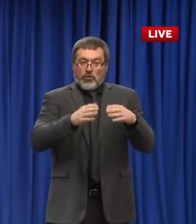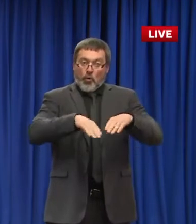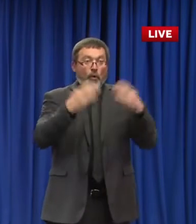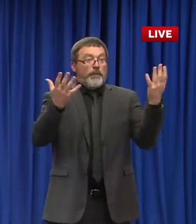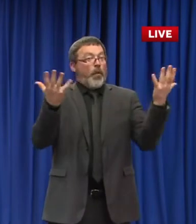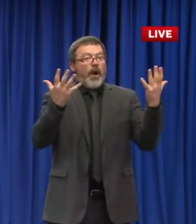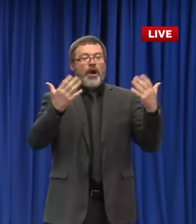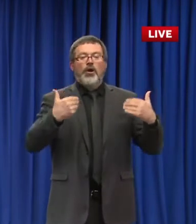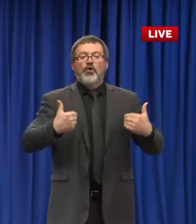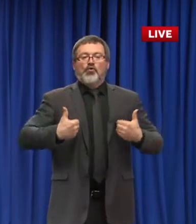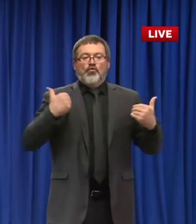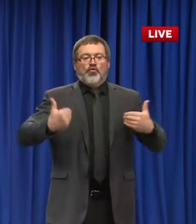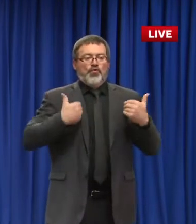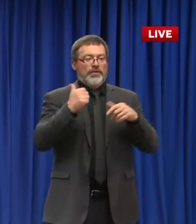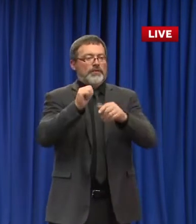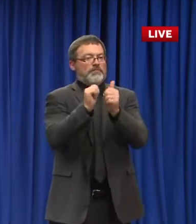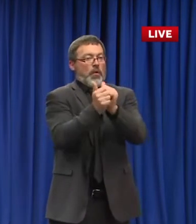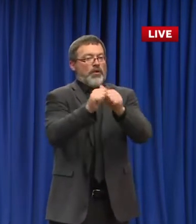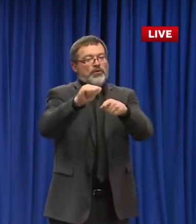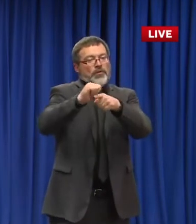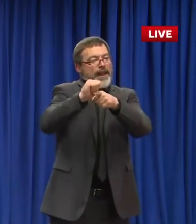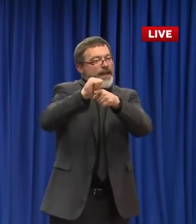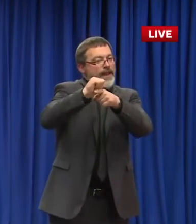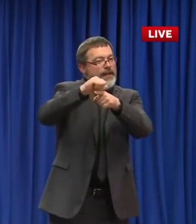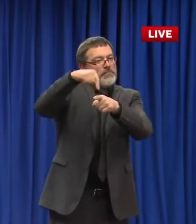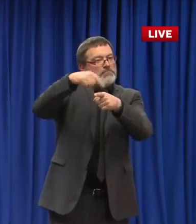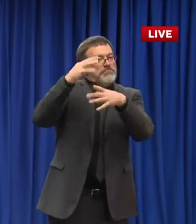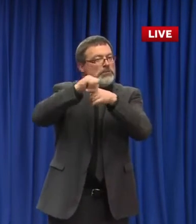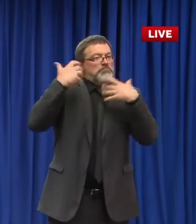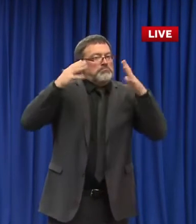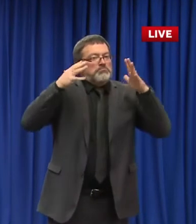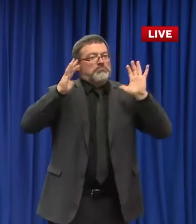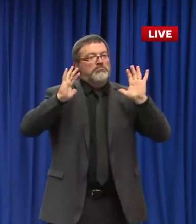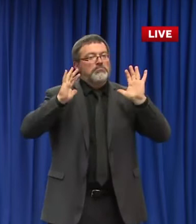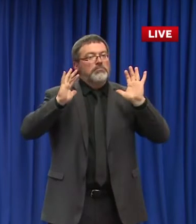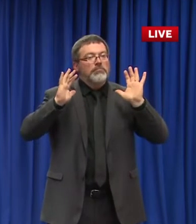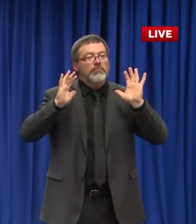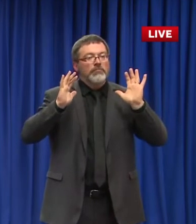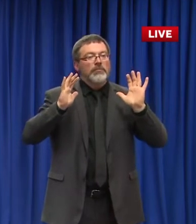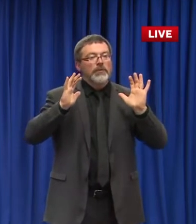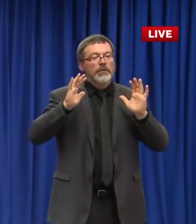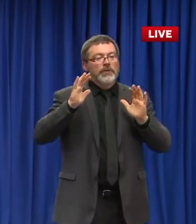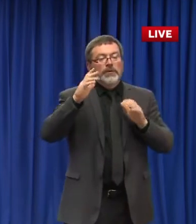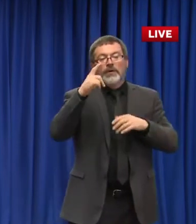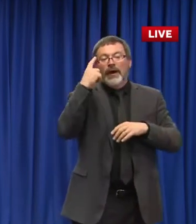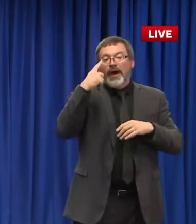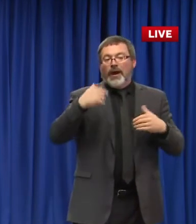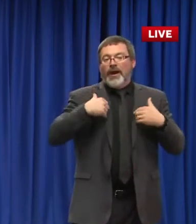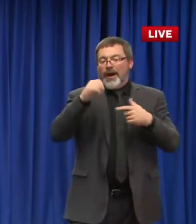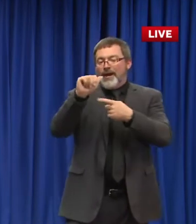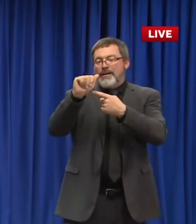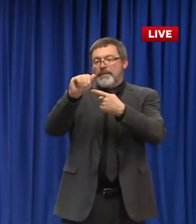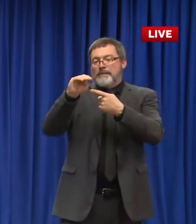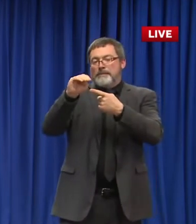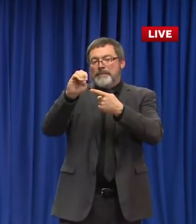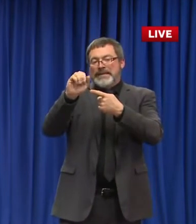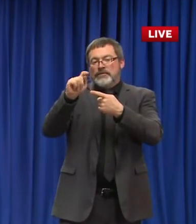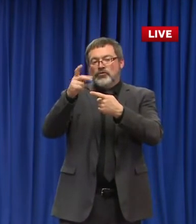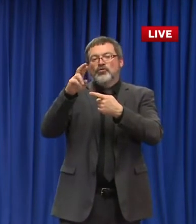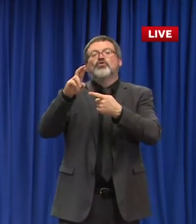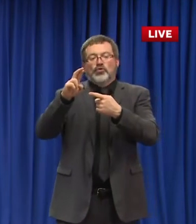FIRST GUIDANCE TO ALLOW FOR SMALL GROUP YOUTH AND AMATEUR SPORTS PRACTICES TRAININGS AND OTHER SESSIONS TO RESUME STARTING IMMEDIATELY AND UNDER THESE FIRST STEPS NON-CONTACT